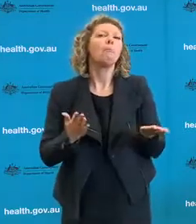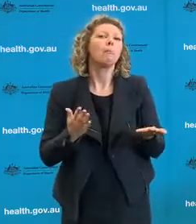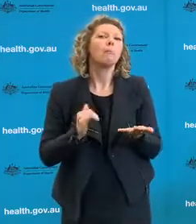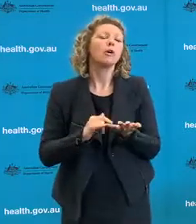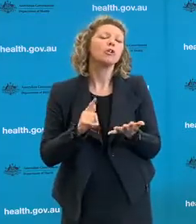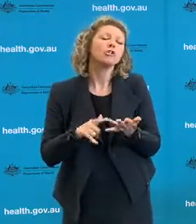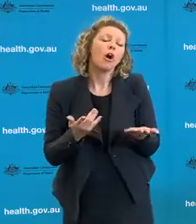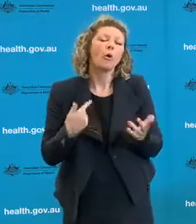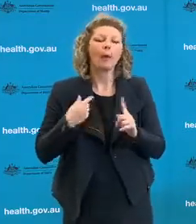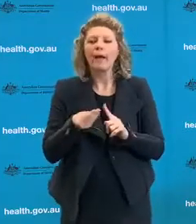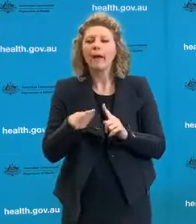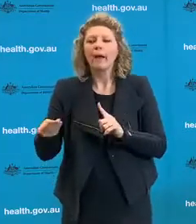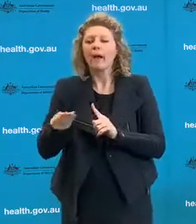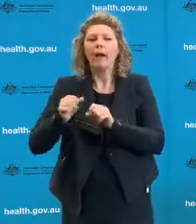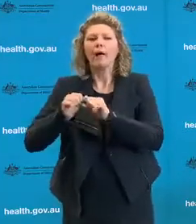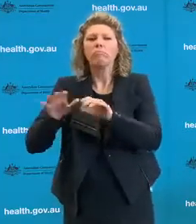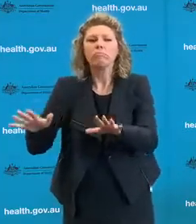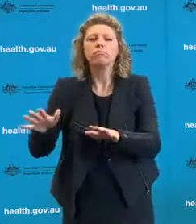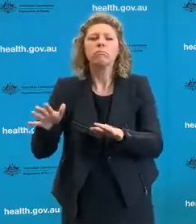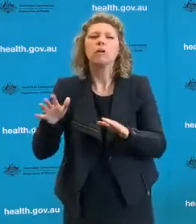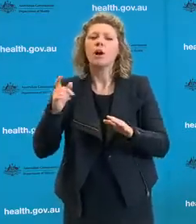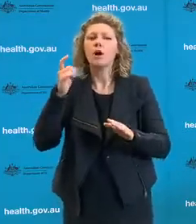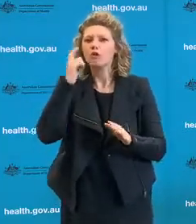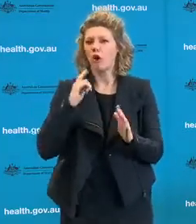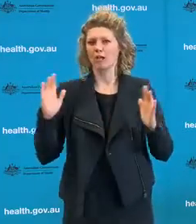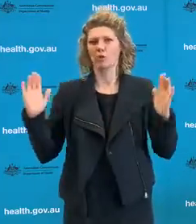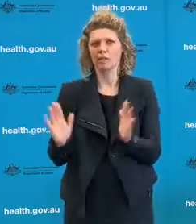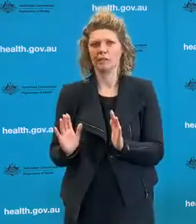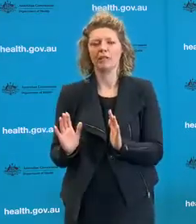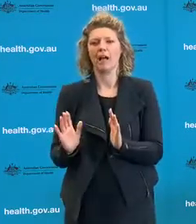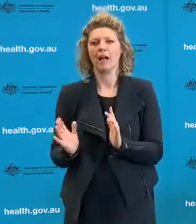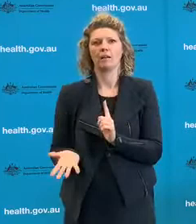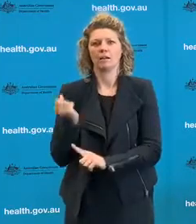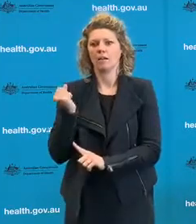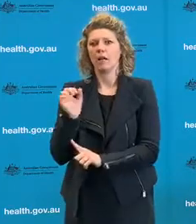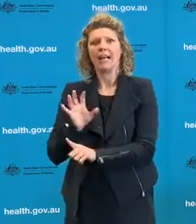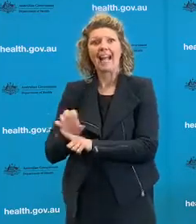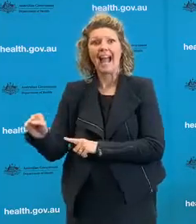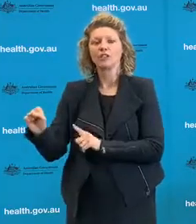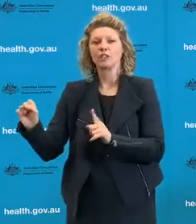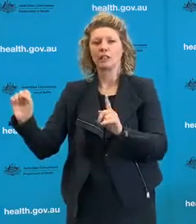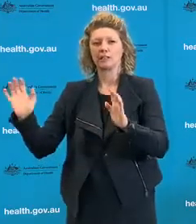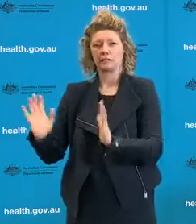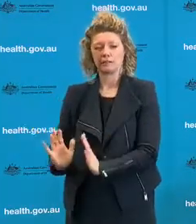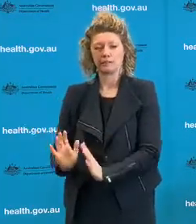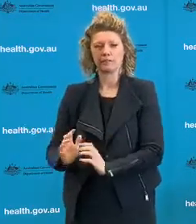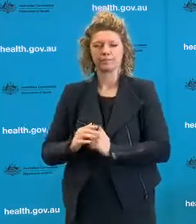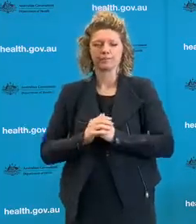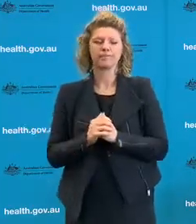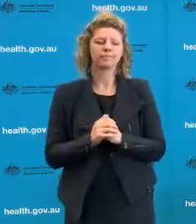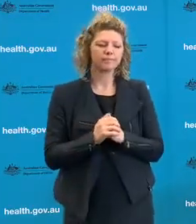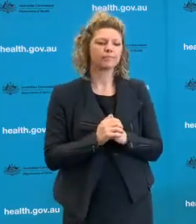Just to finish off on the answer of that question, how do we actually establish if a mystery case has a link?